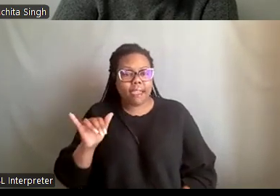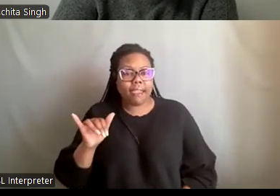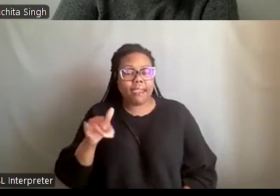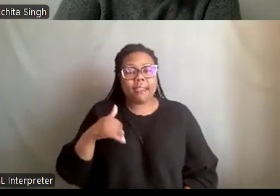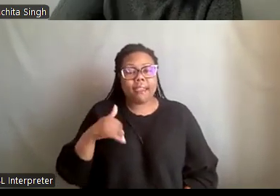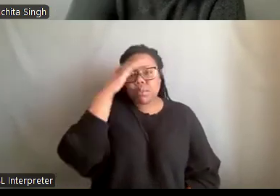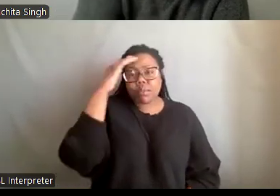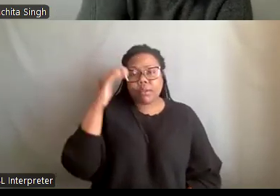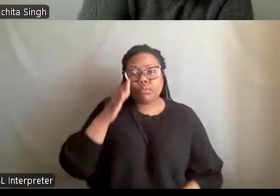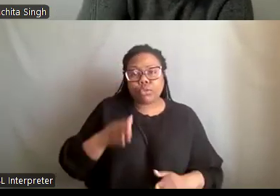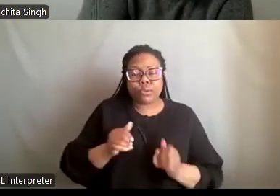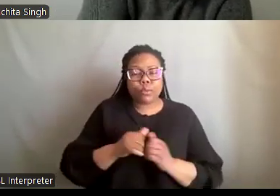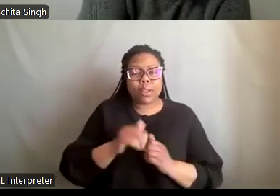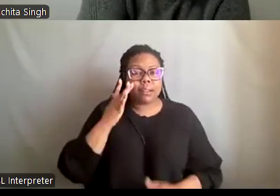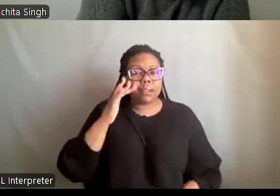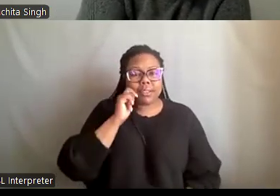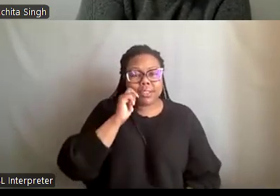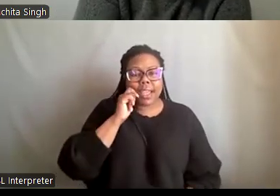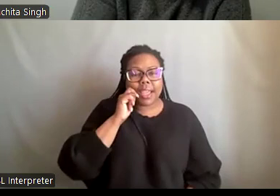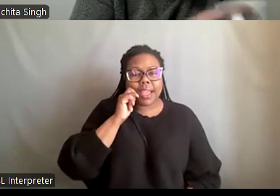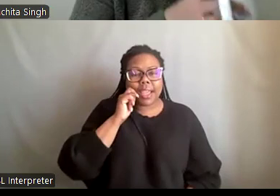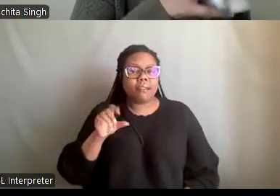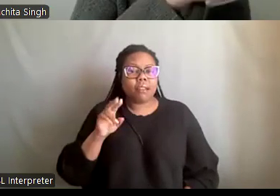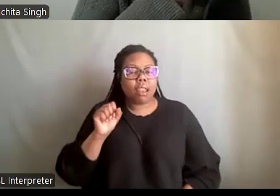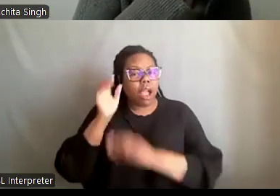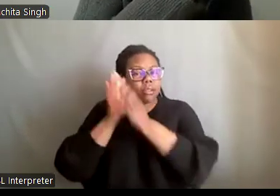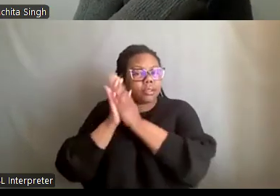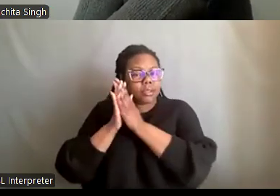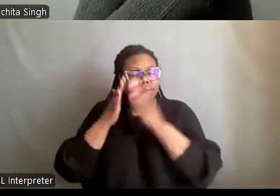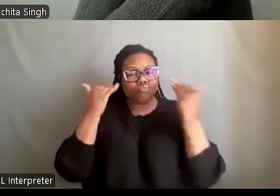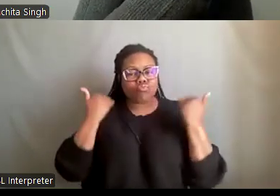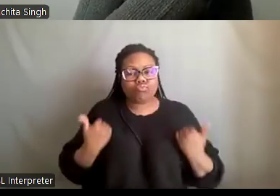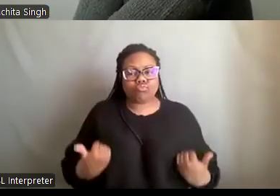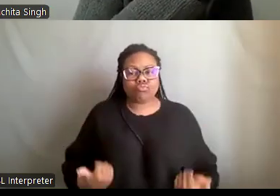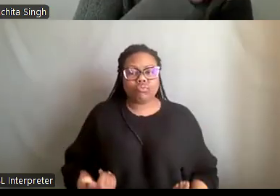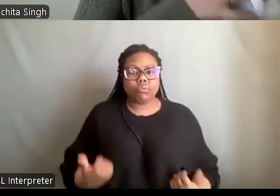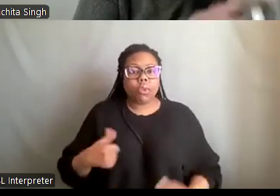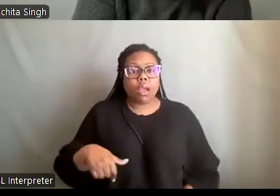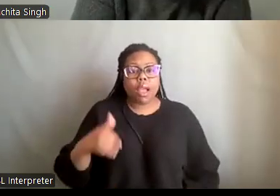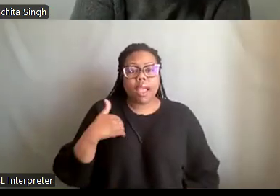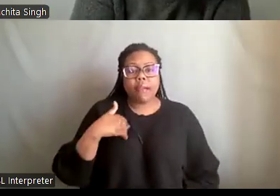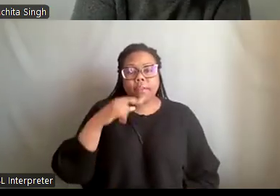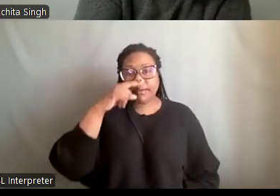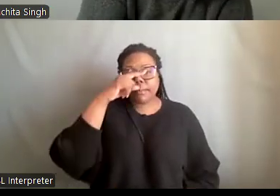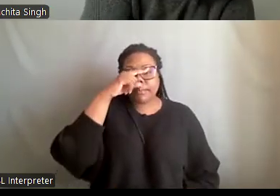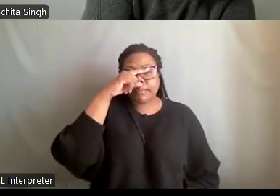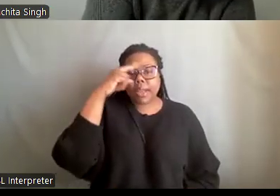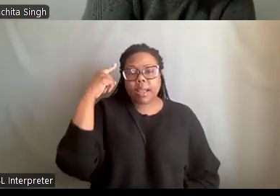I am a Black person with caramel colored skin, long locks. I'm